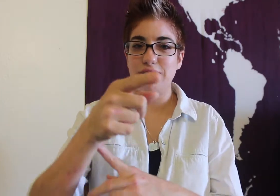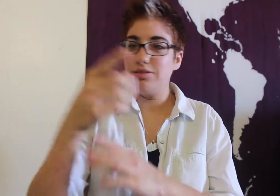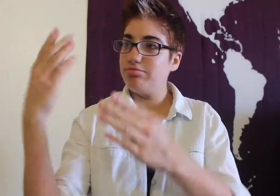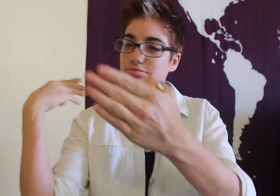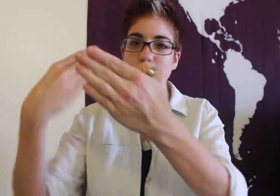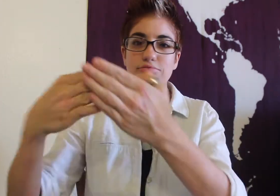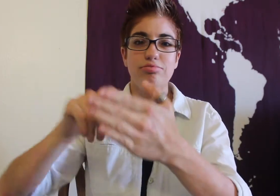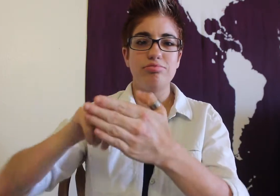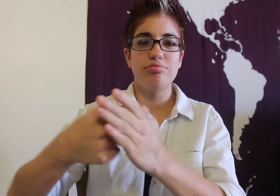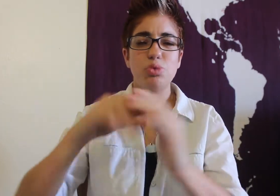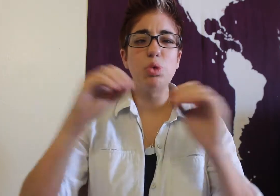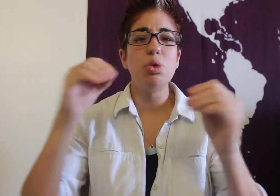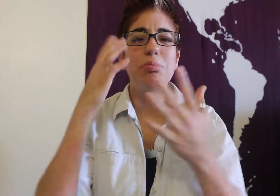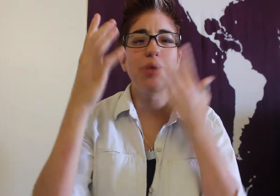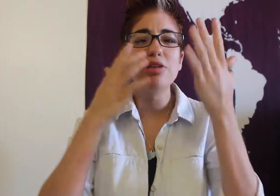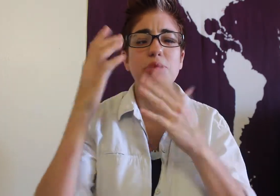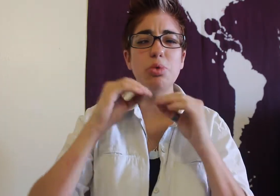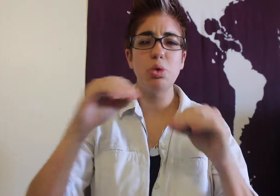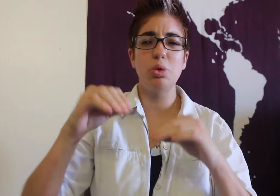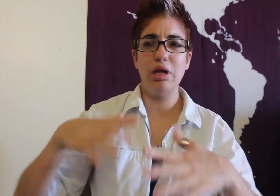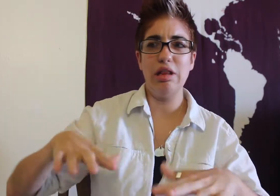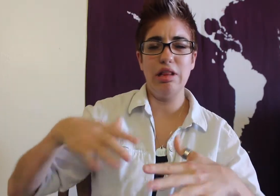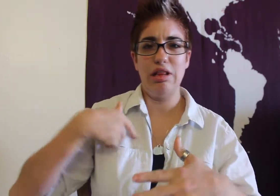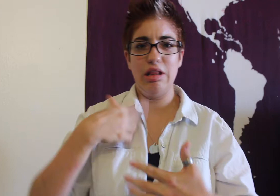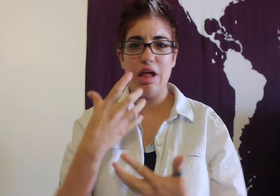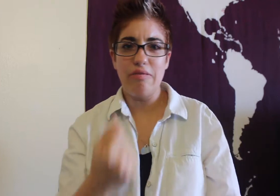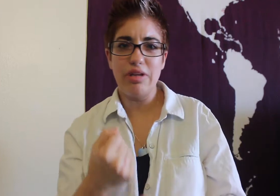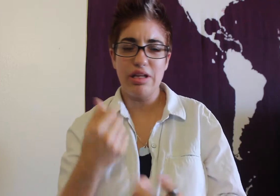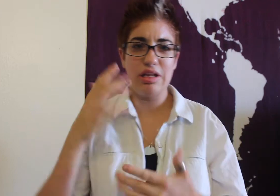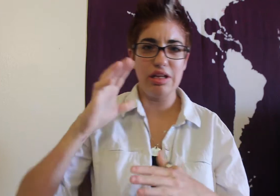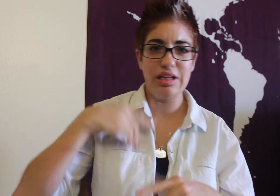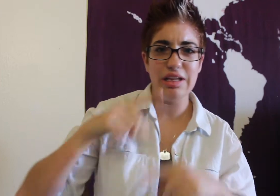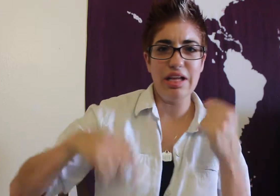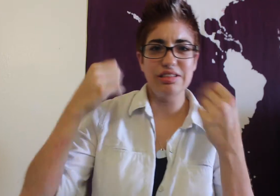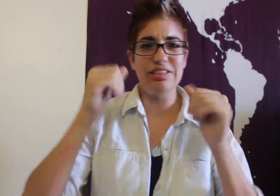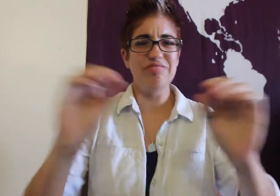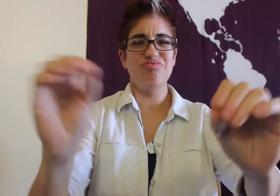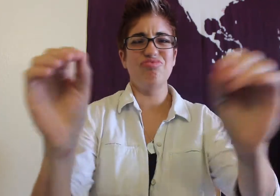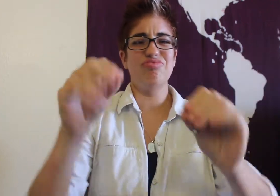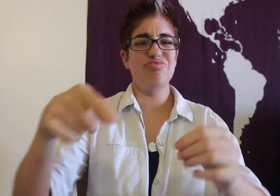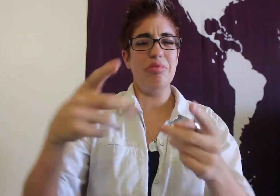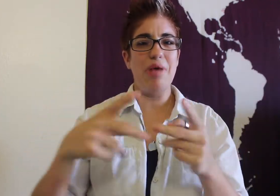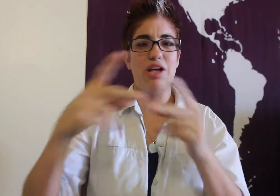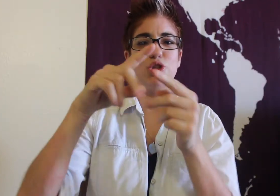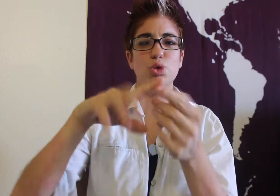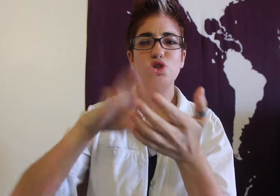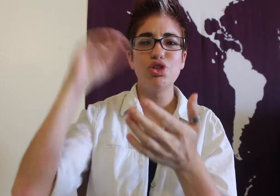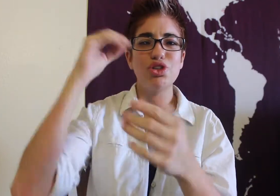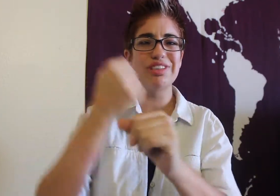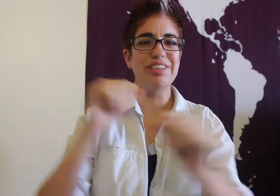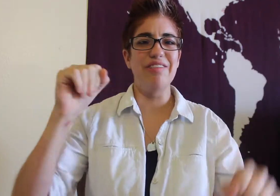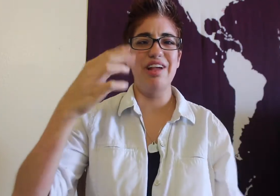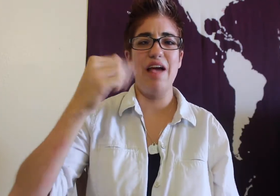This is the only 50 minutes you will be able to talk in ASL behind closed doors. I hope that none of us will ever feel embarrassed of our signing skills. The goal of this class is to provide a safe place for all of us to process and learn ASL.